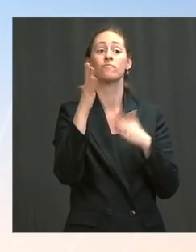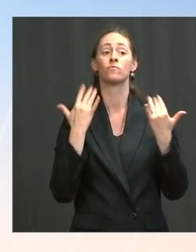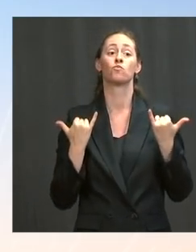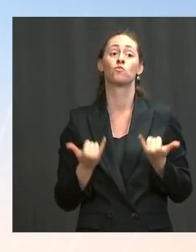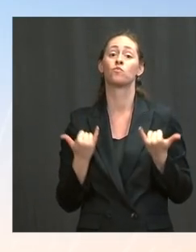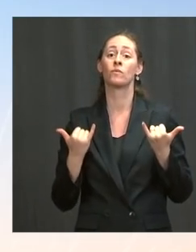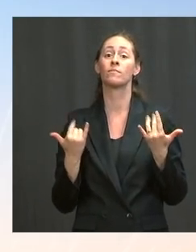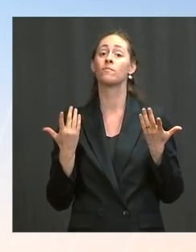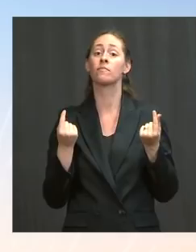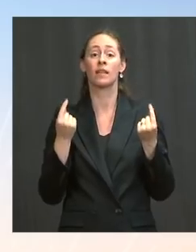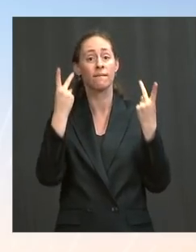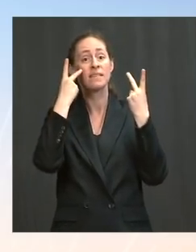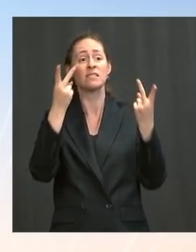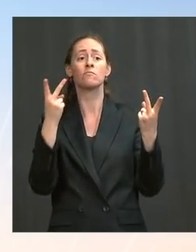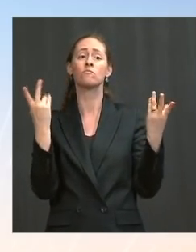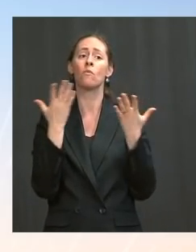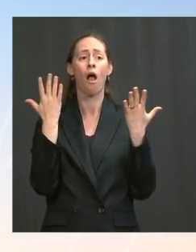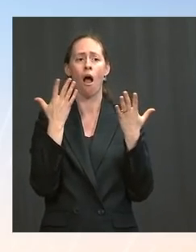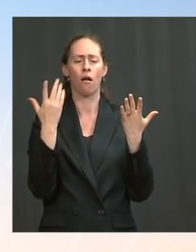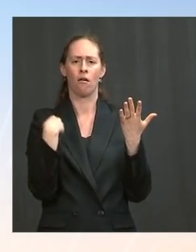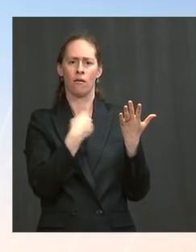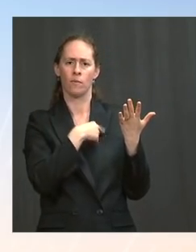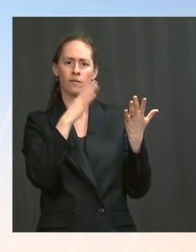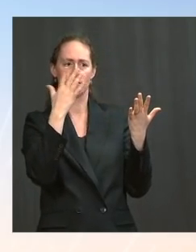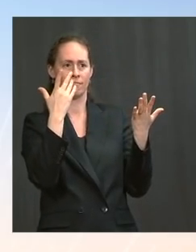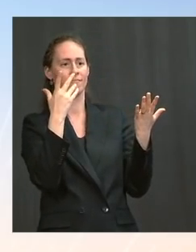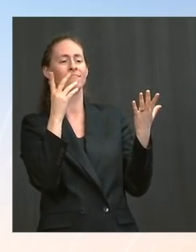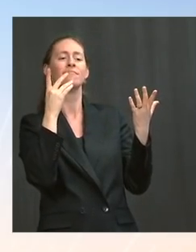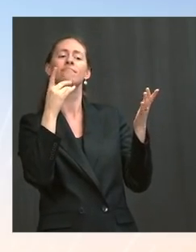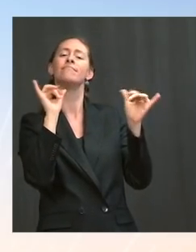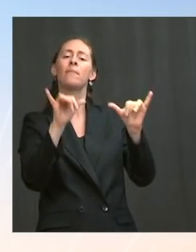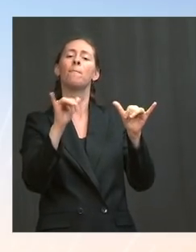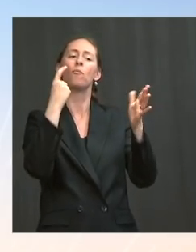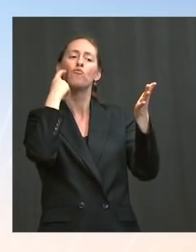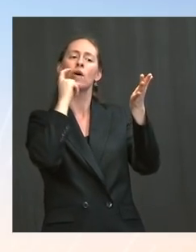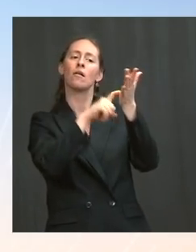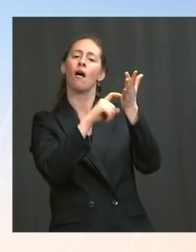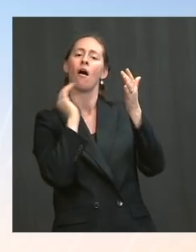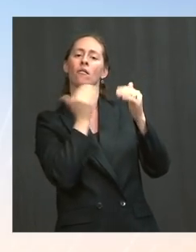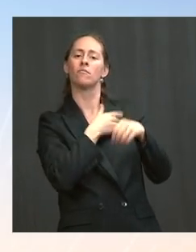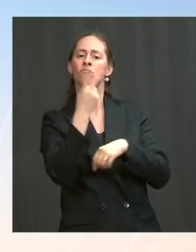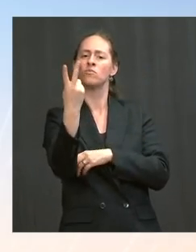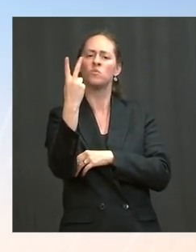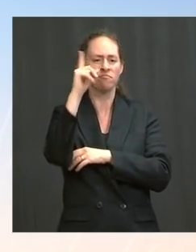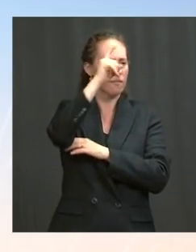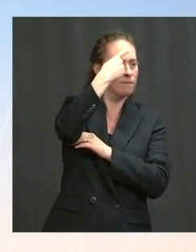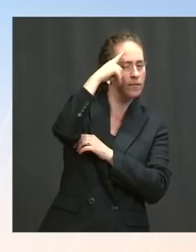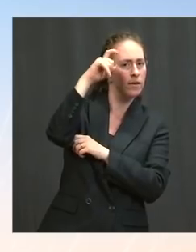President Rivlin's support for the bilateral relationship and for maintaining strong bipartisan support for Israel.